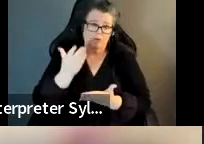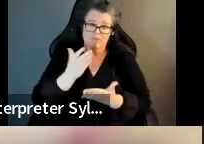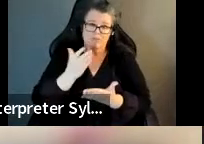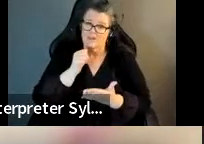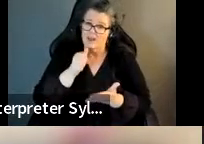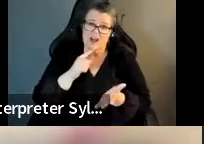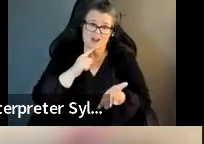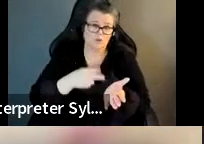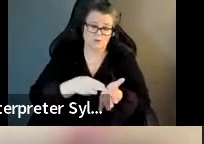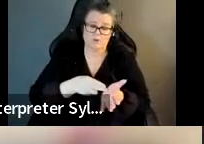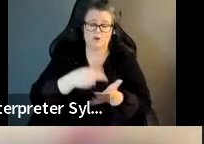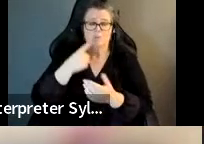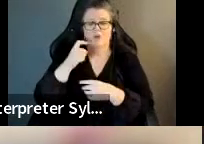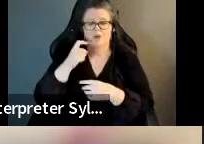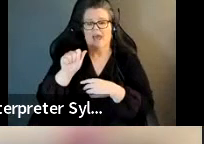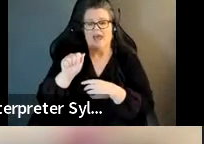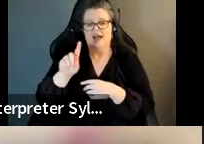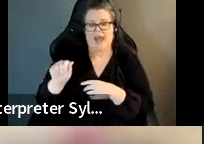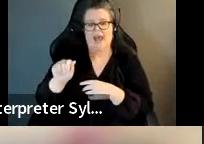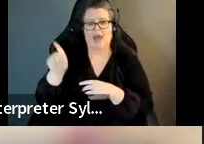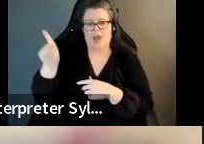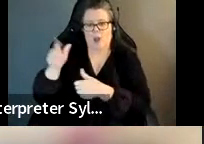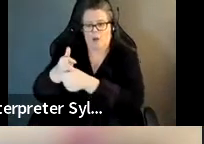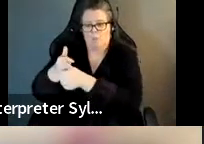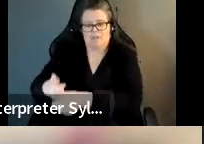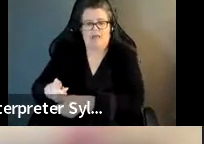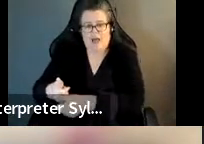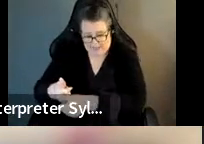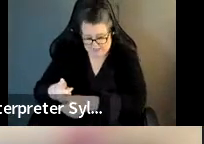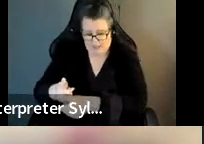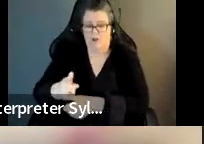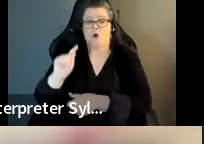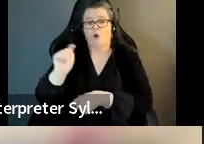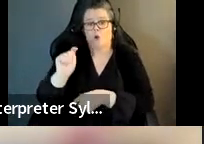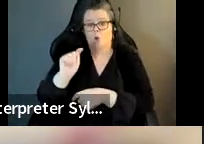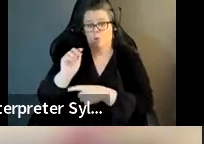ADA compliant toilet seats, which is also 17 and 19 inches.